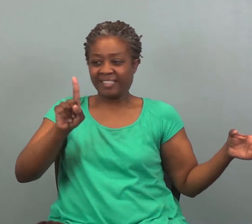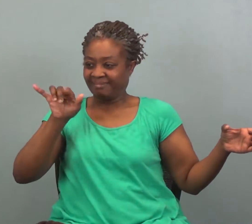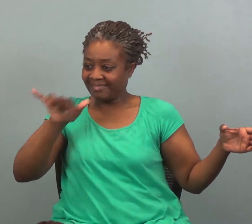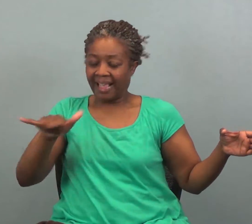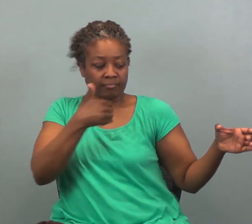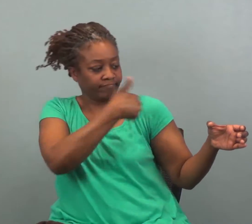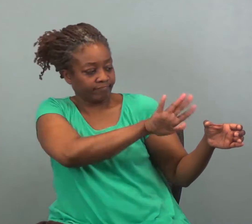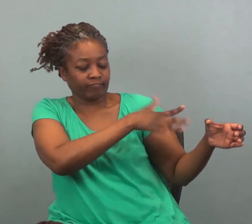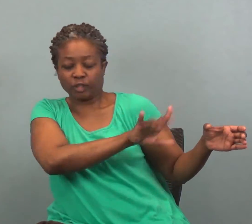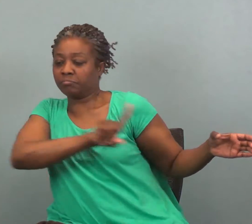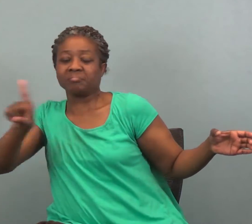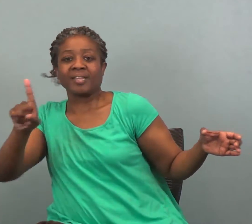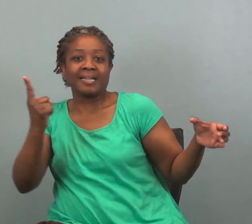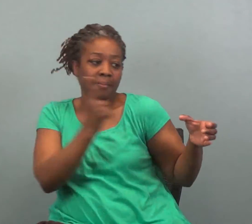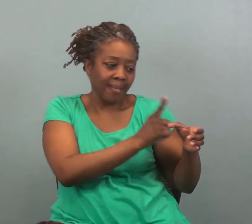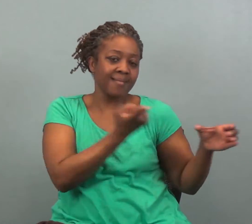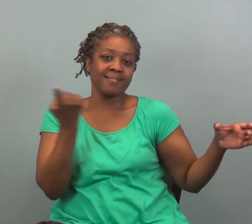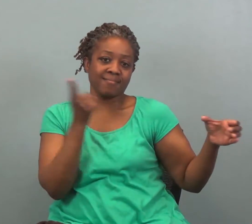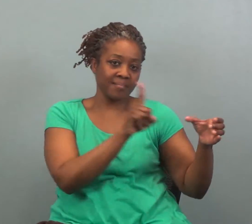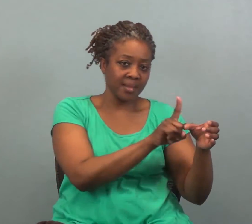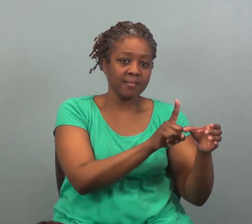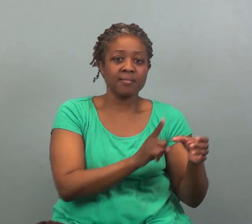They're not able to make a clean break of it.